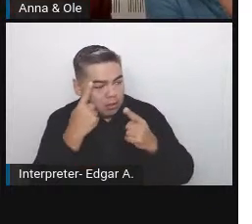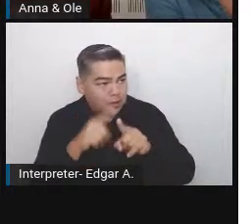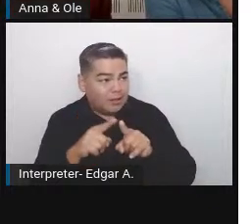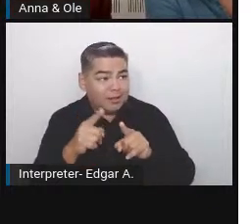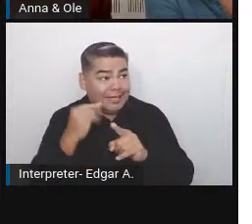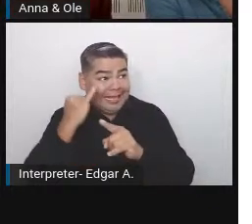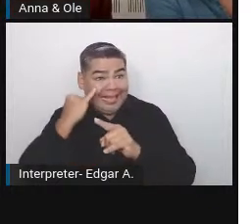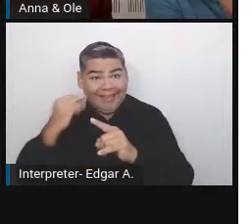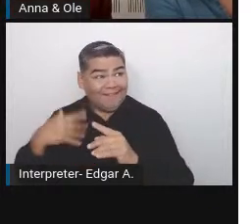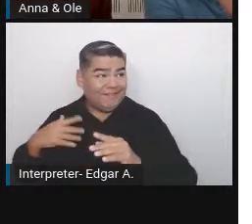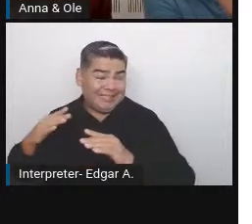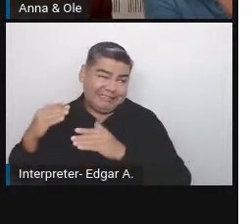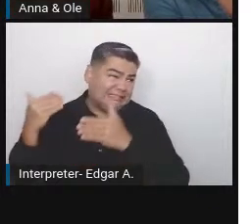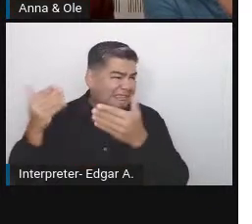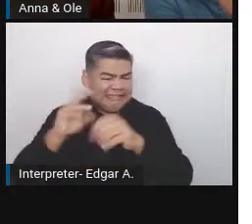Our boss asked about